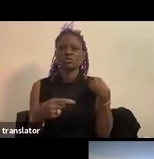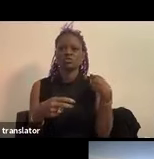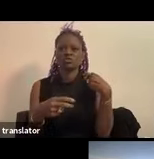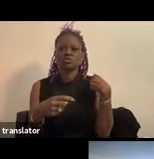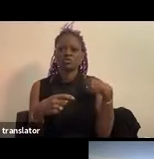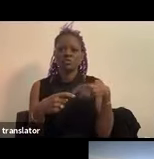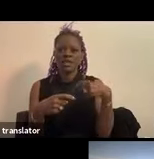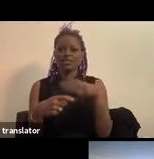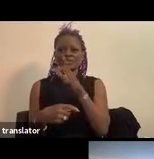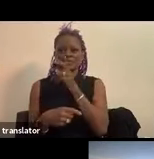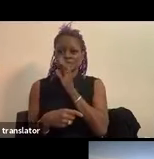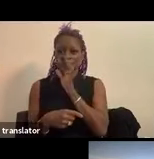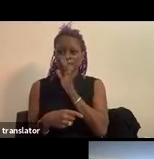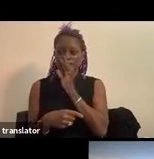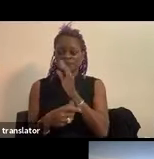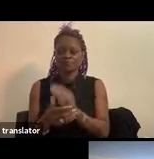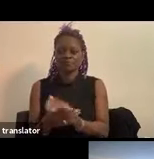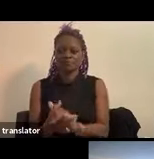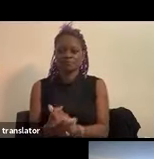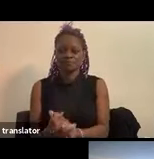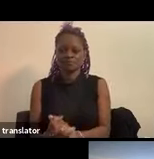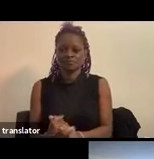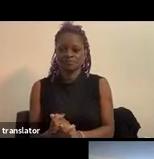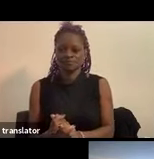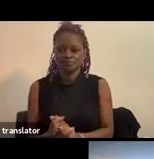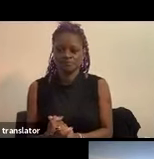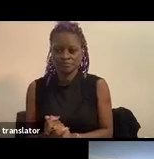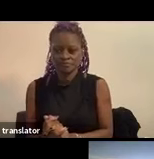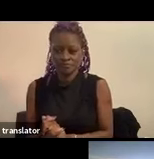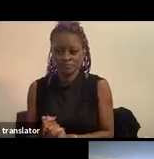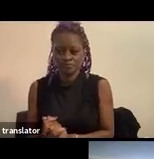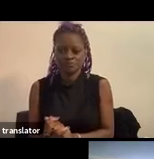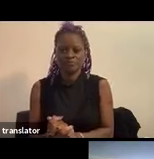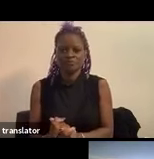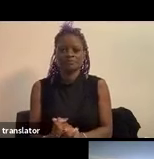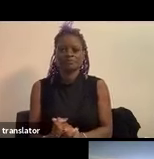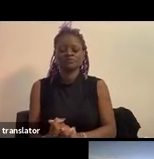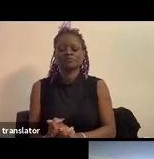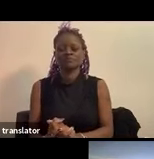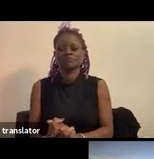When I started this had been for even with Nixle sort of Hopkins, Gilbert, Dra.